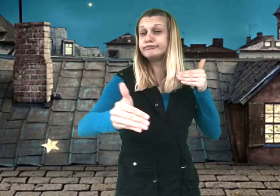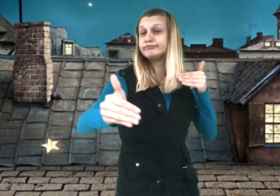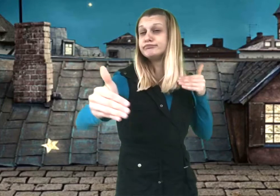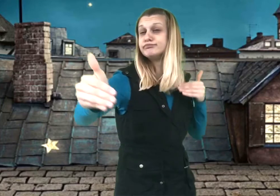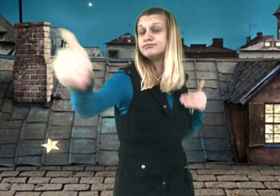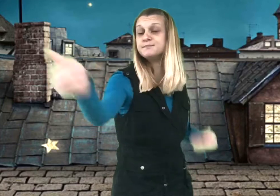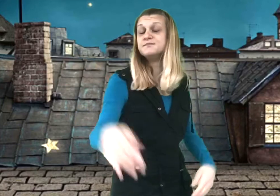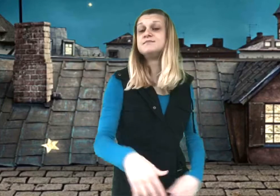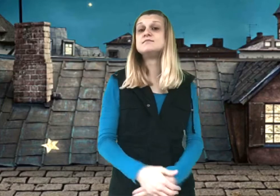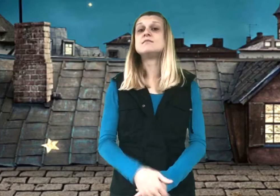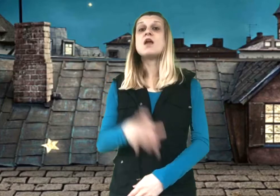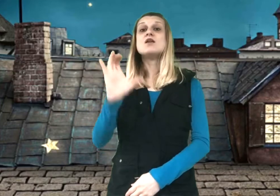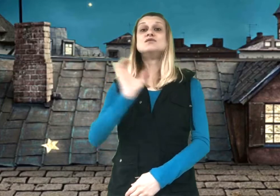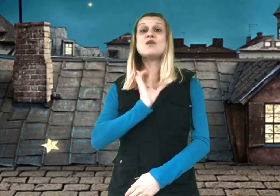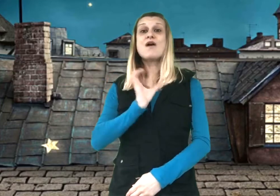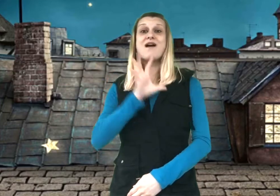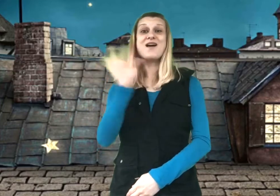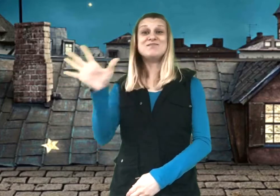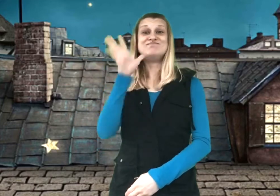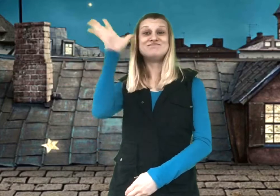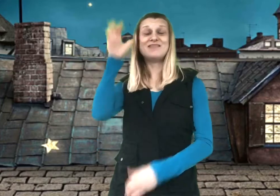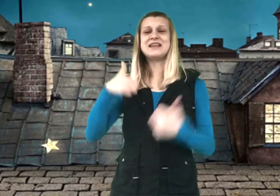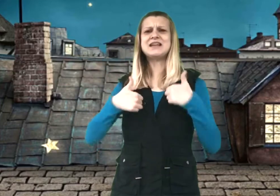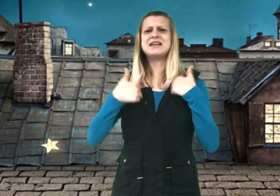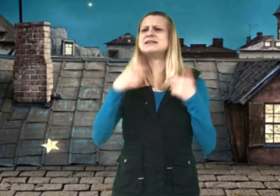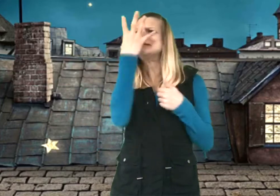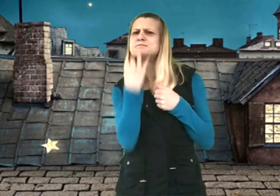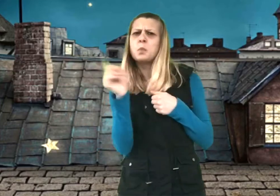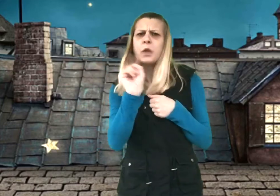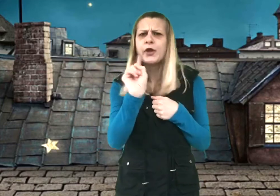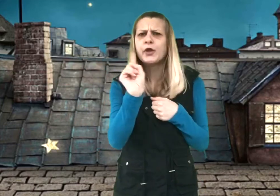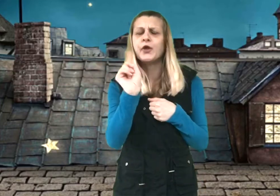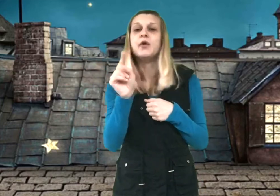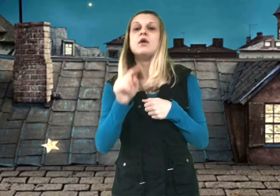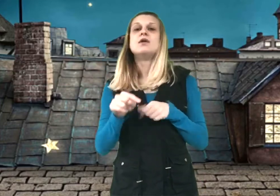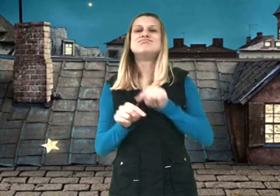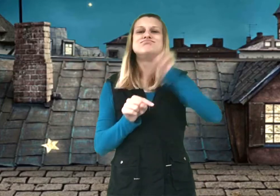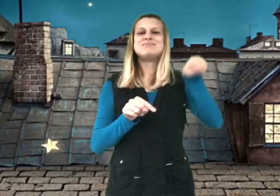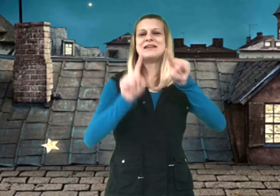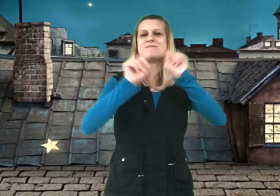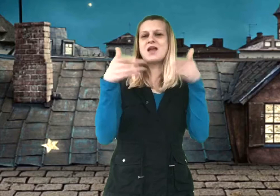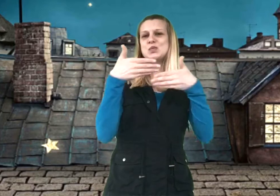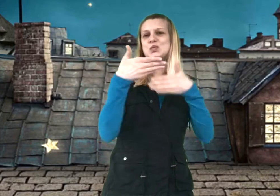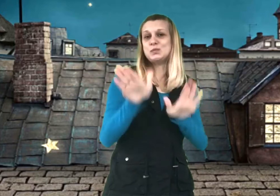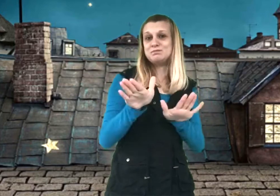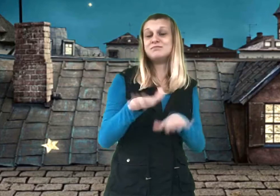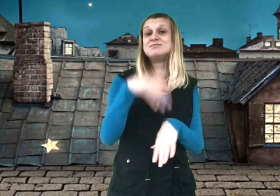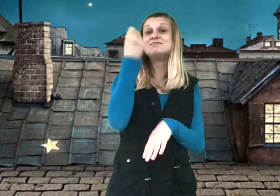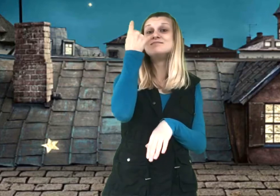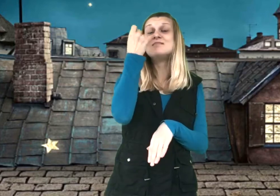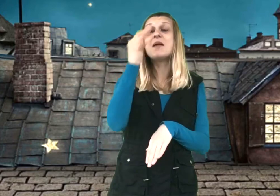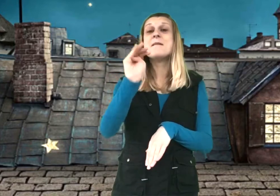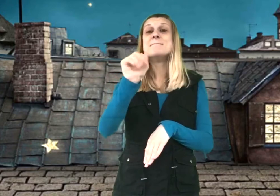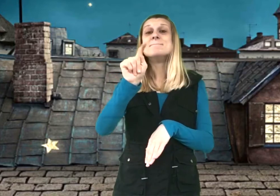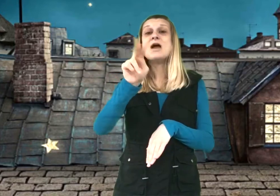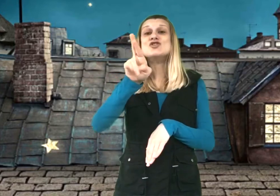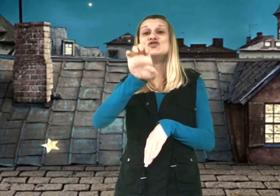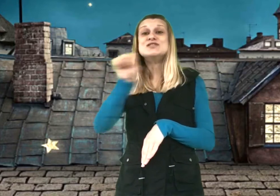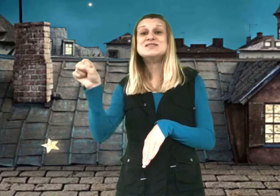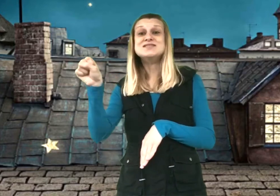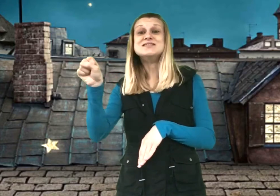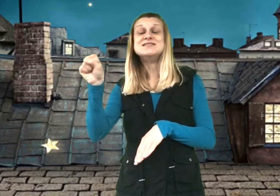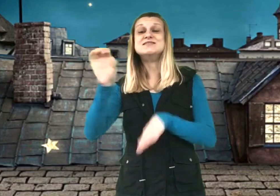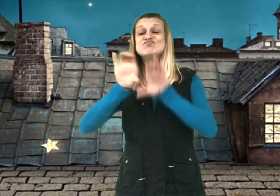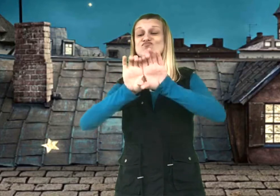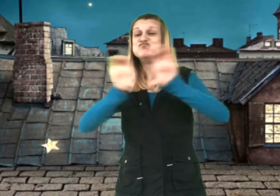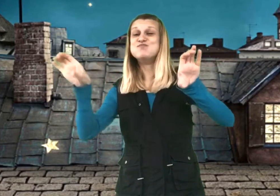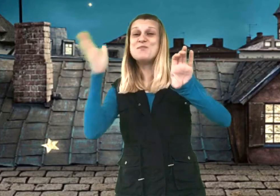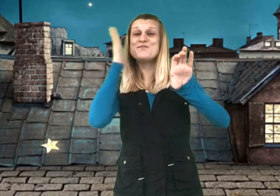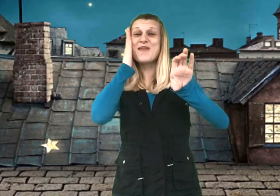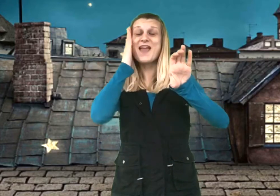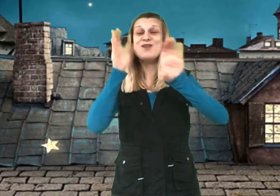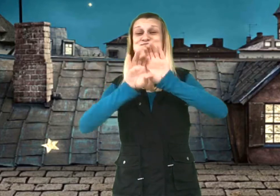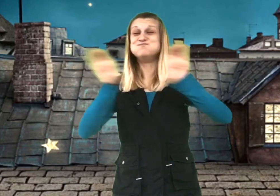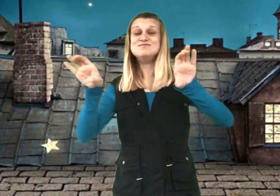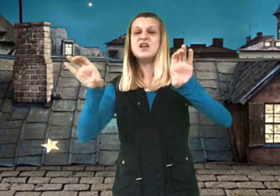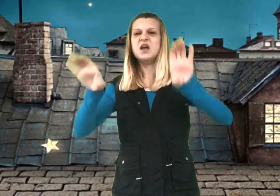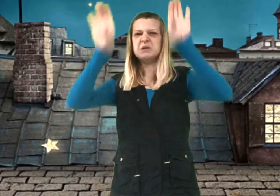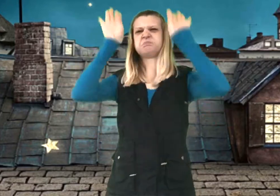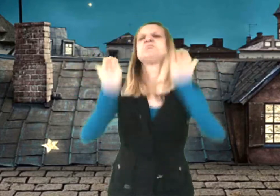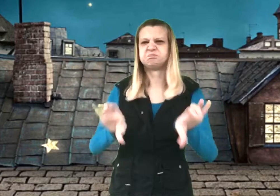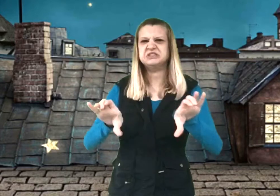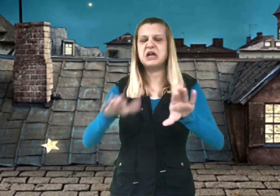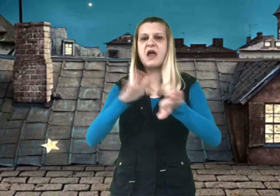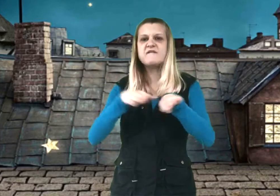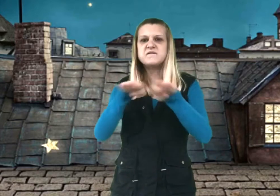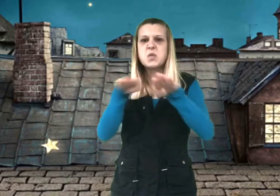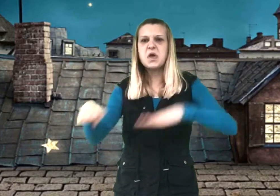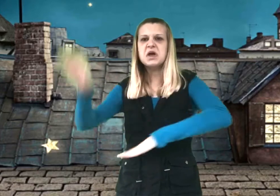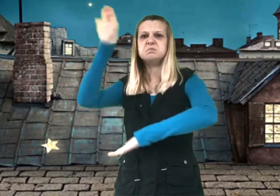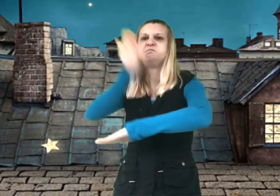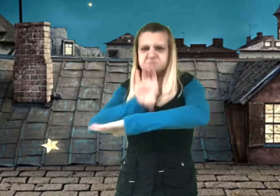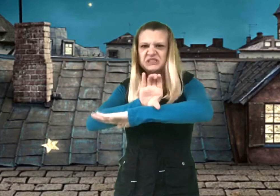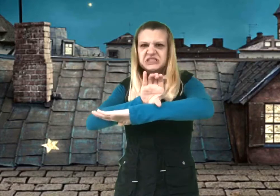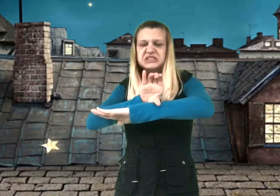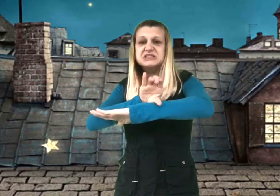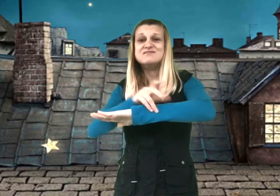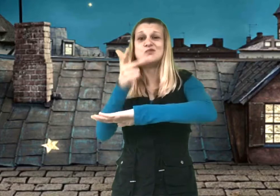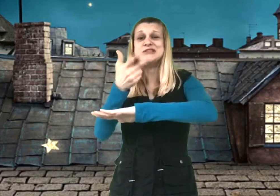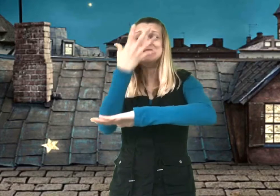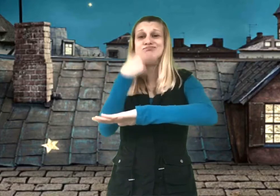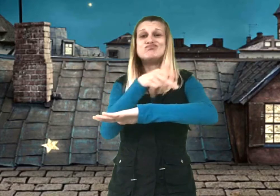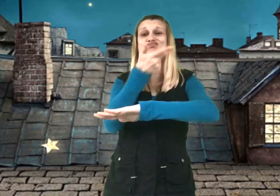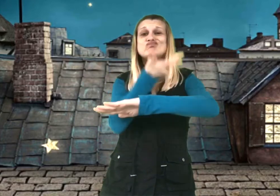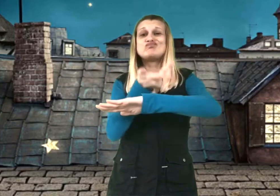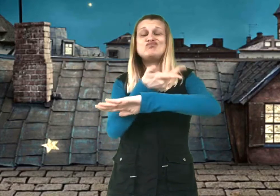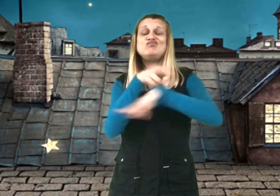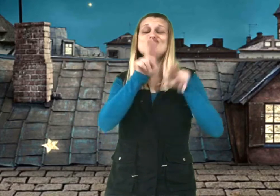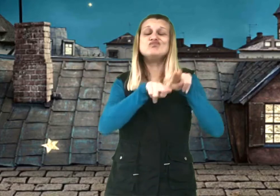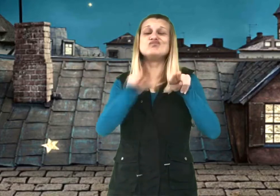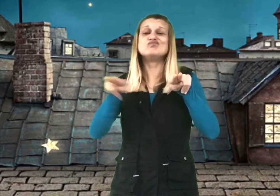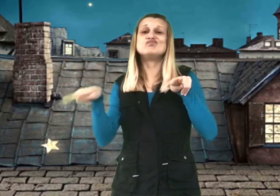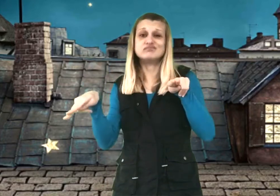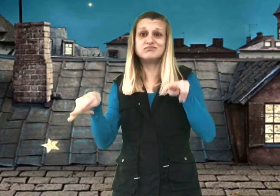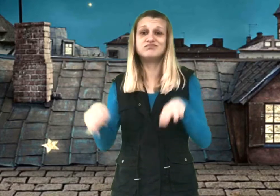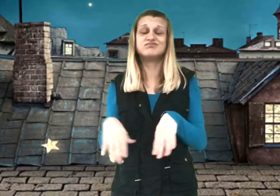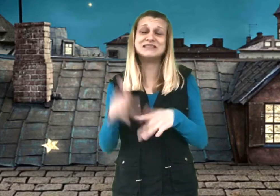Mr. and Mrs. Bucket and little Charlie Bucket slept in the other room, upon mattresses on the floor.